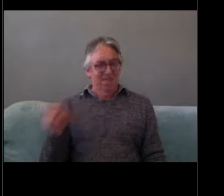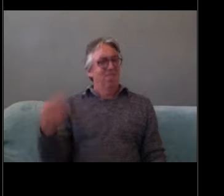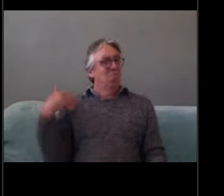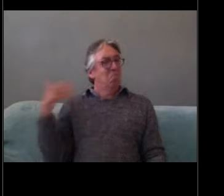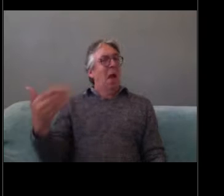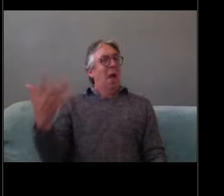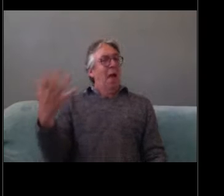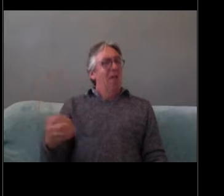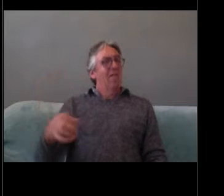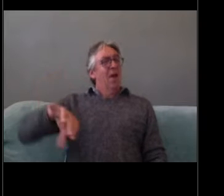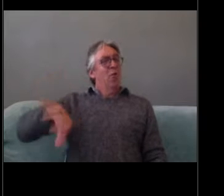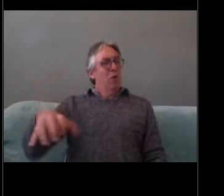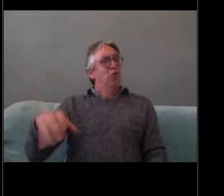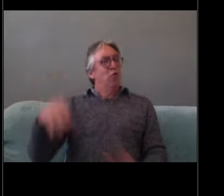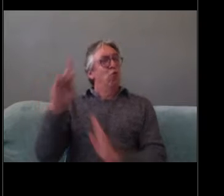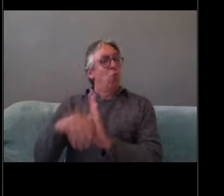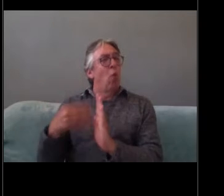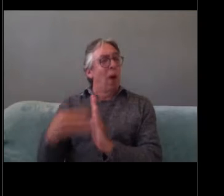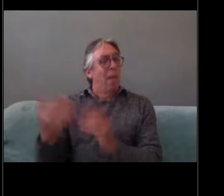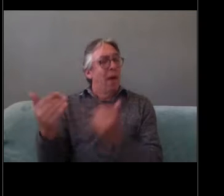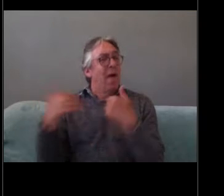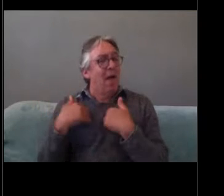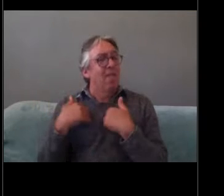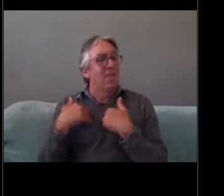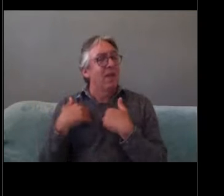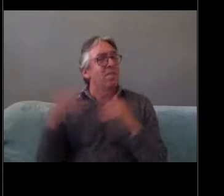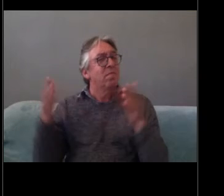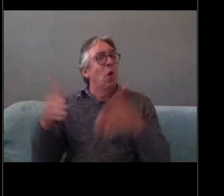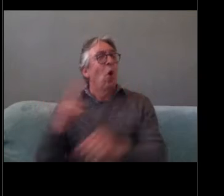hospitals and outpatient clinics but it's important we're responding